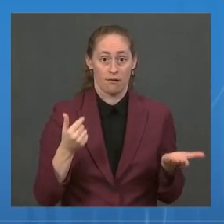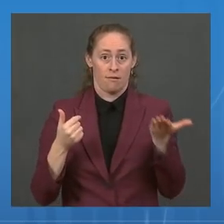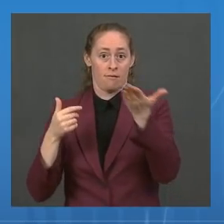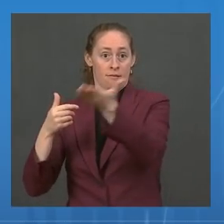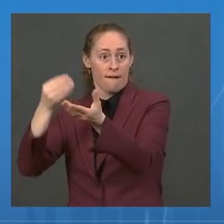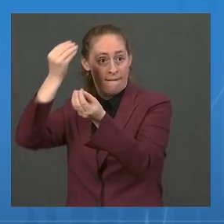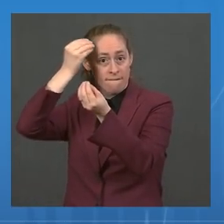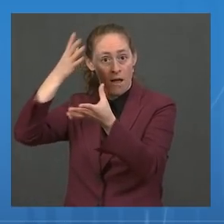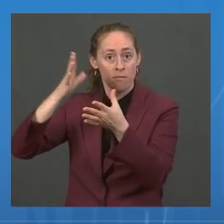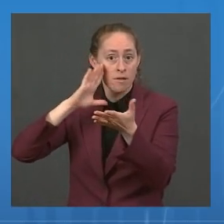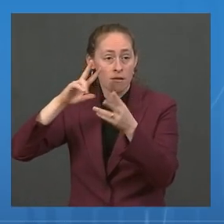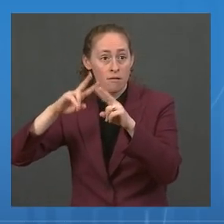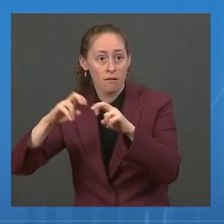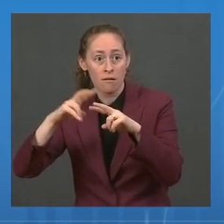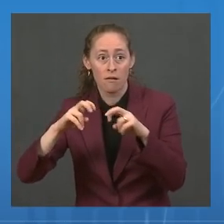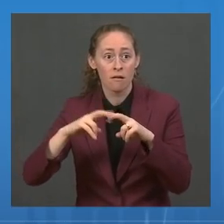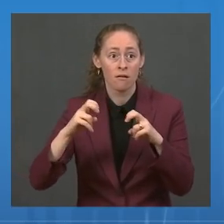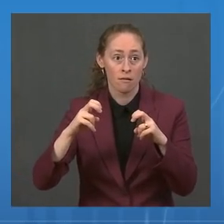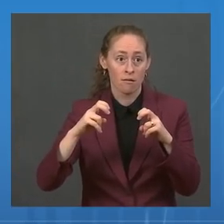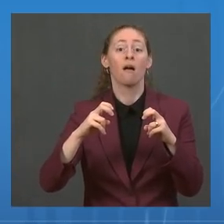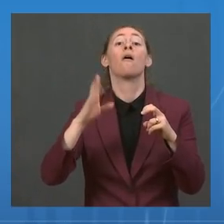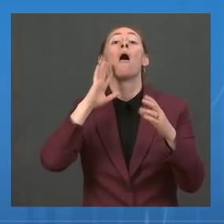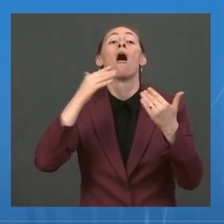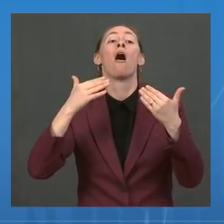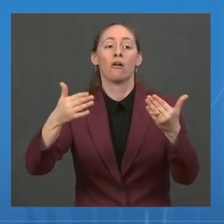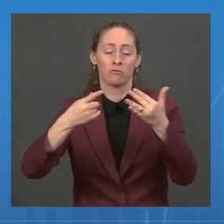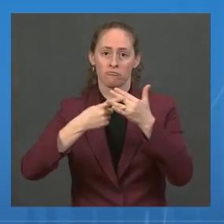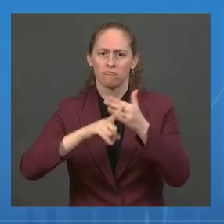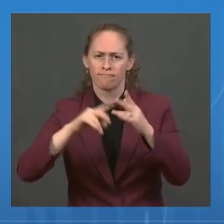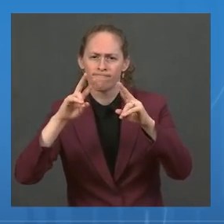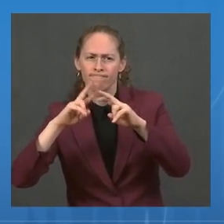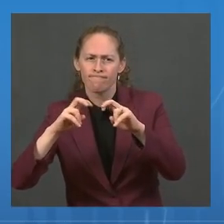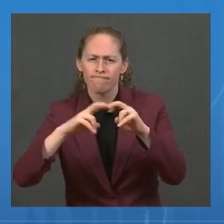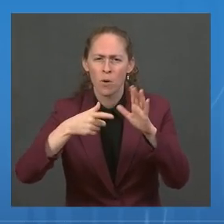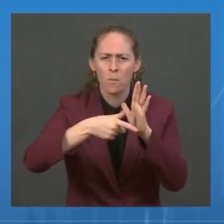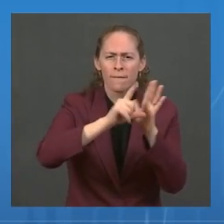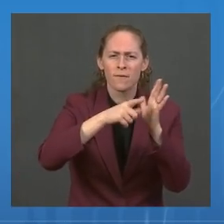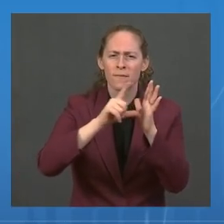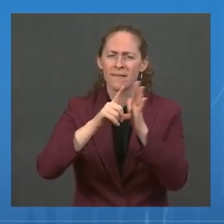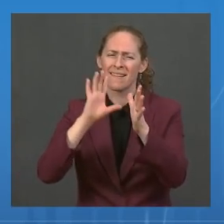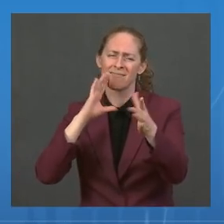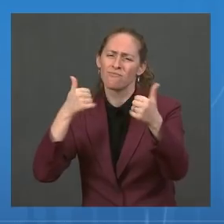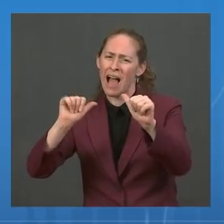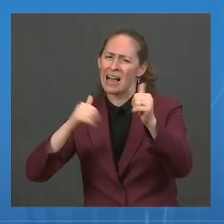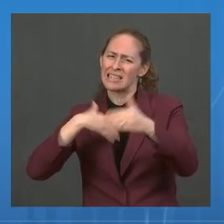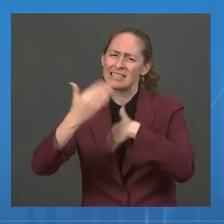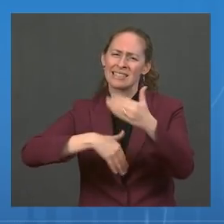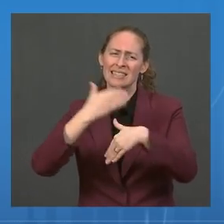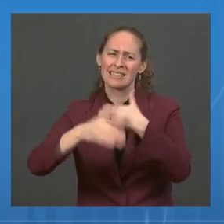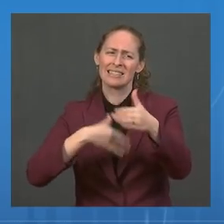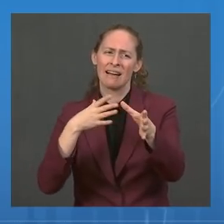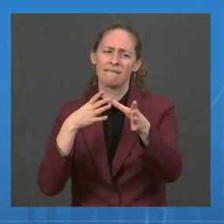they are prepared to complete a thorough independent review as quickly as possible, likely in a matter of weeks rather than months.